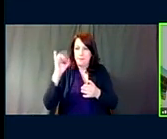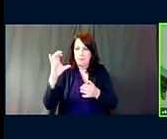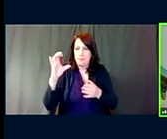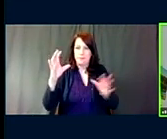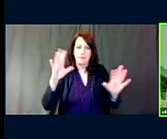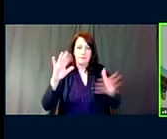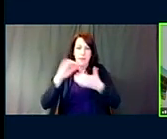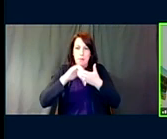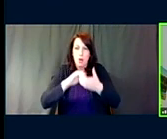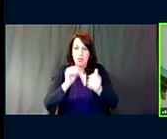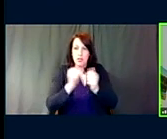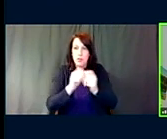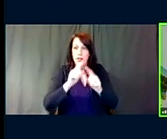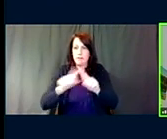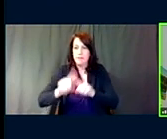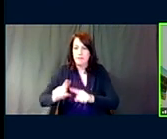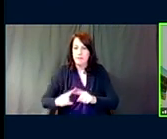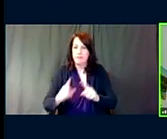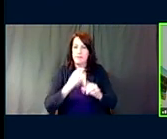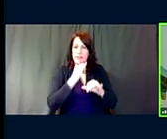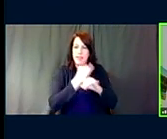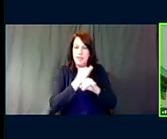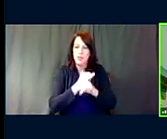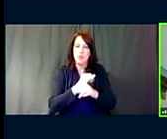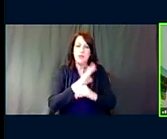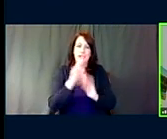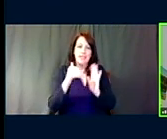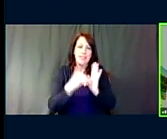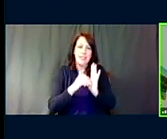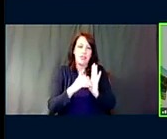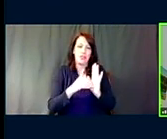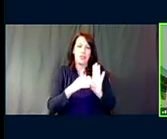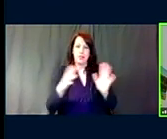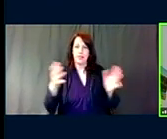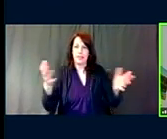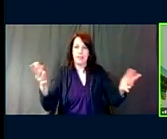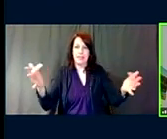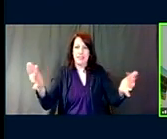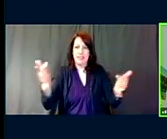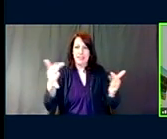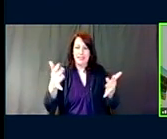EXISTING ICs, AND WE HAD PARTNERSHIP WAS A NUMBER OF INSTITUTES AND CENTERS TO PULL